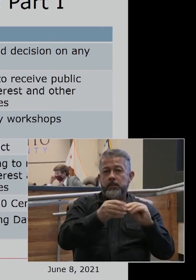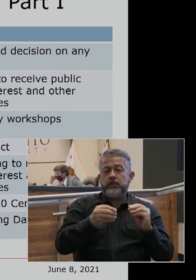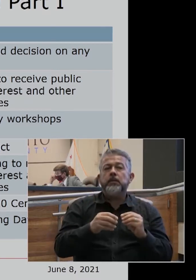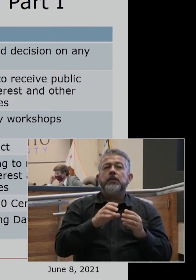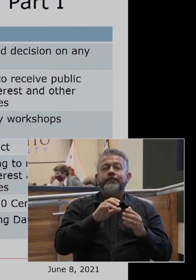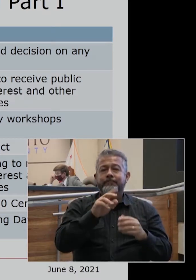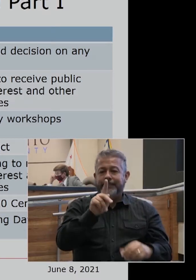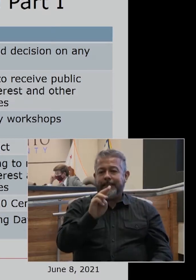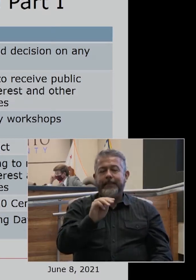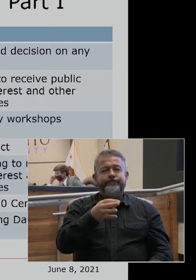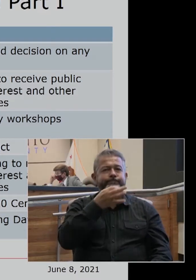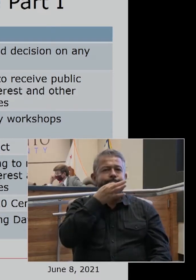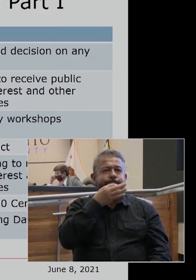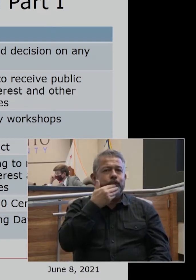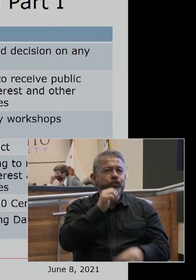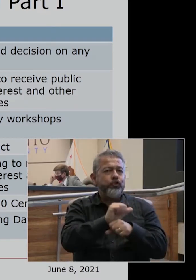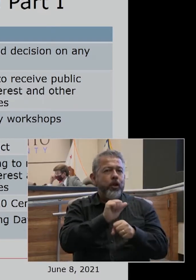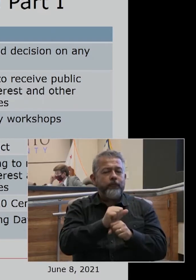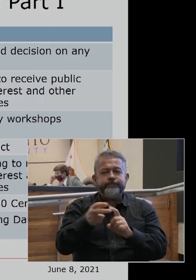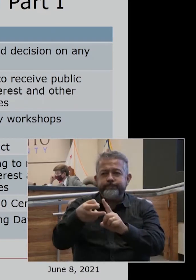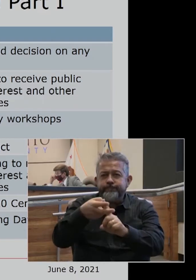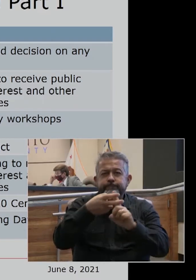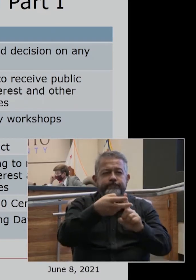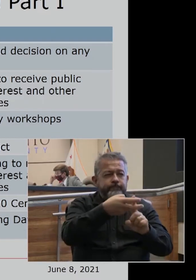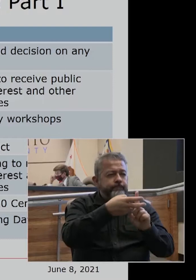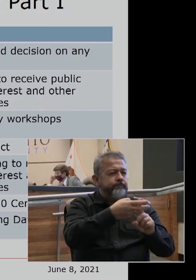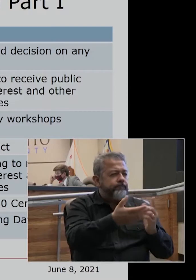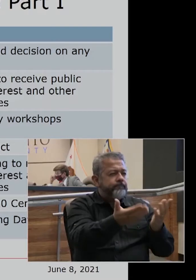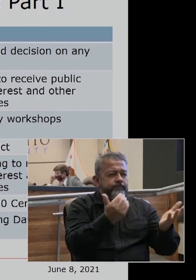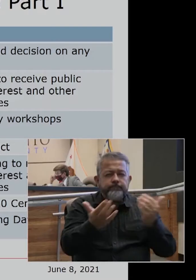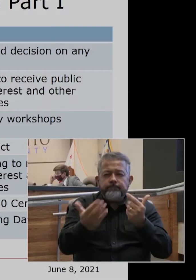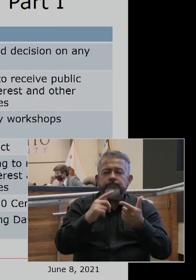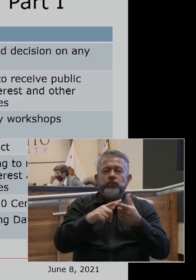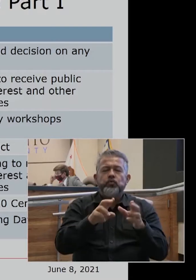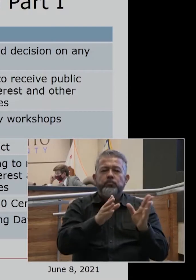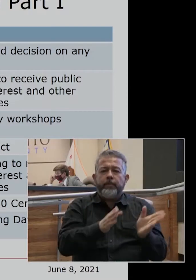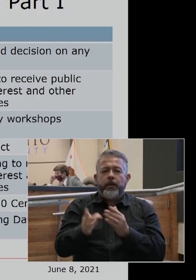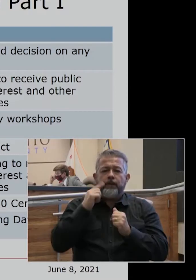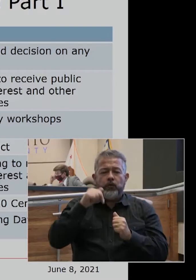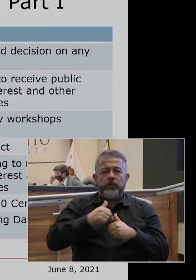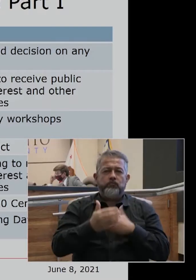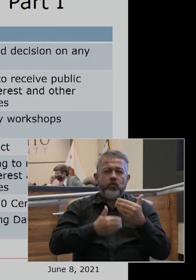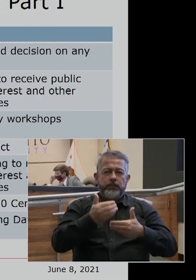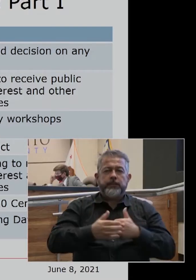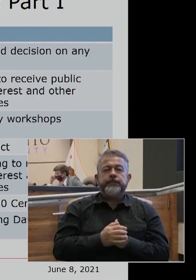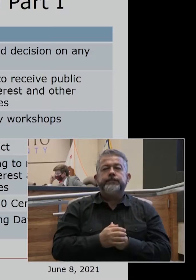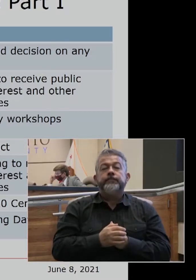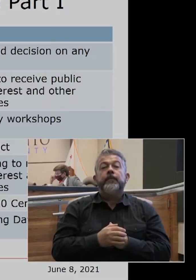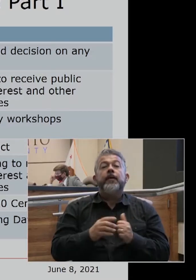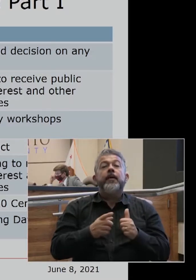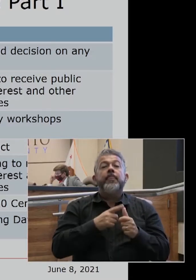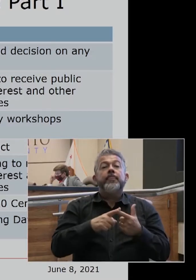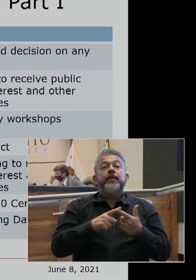DOING A GREAT JOB OF RECRUITING EVERYBODY TO GET READY FOR THIS EVERYBODY TO GET READY FOR THIS PROCESS.